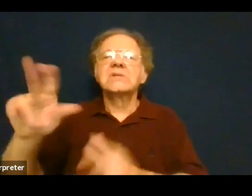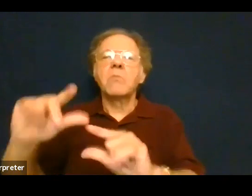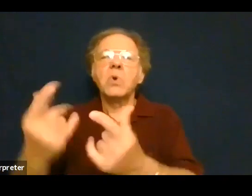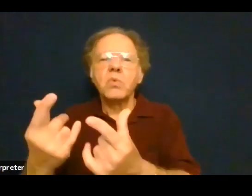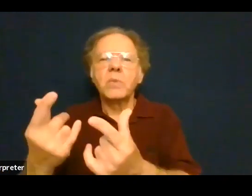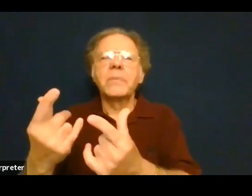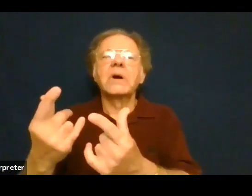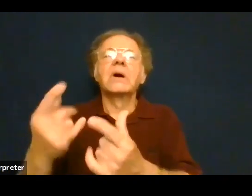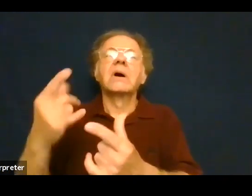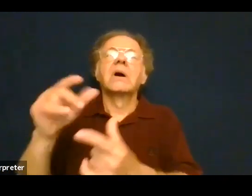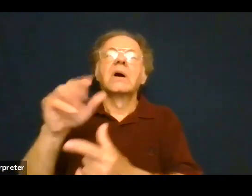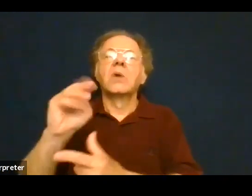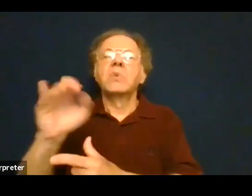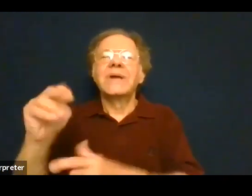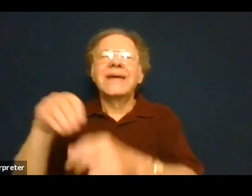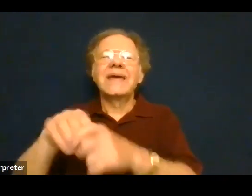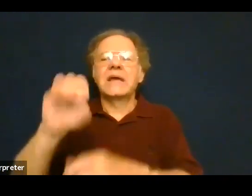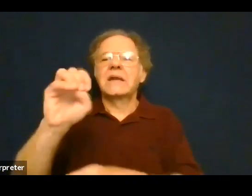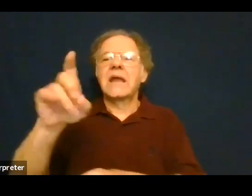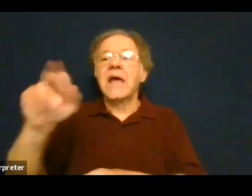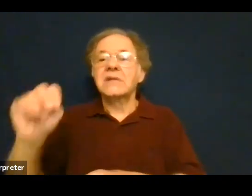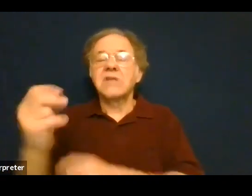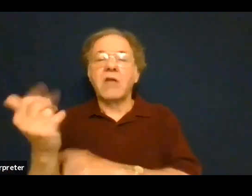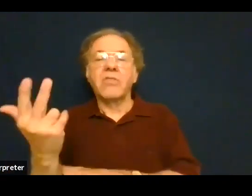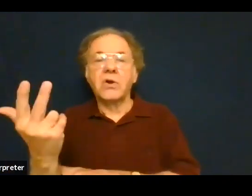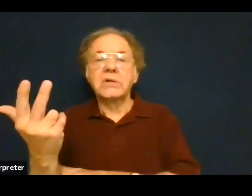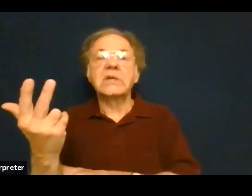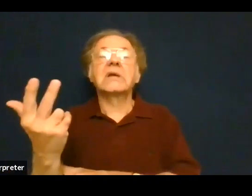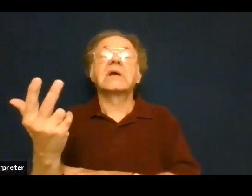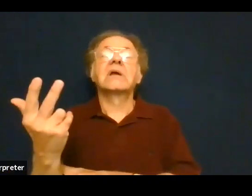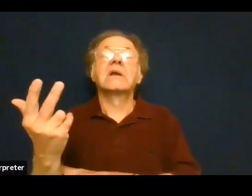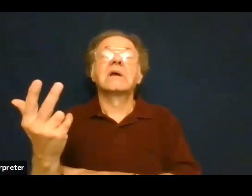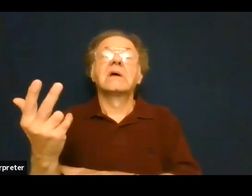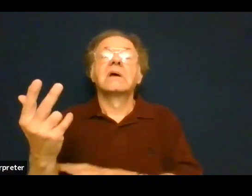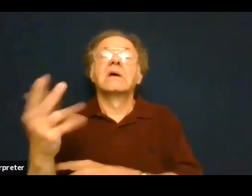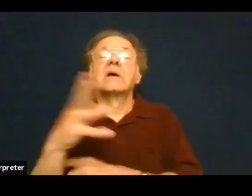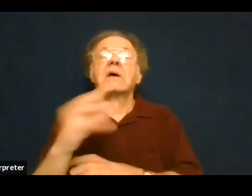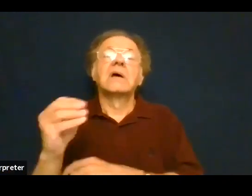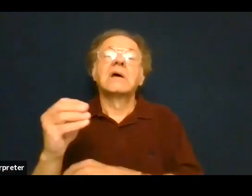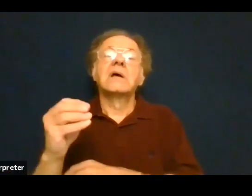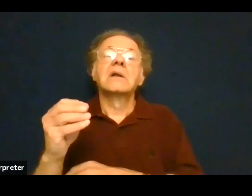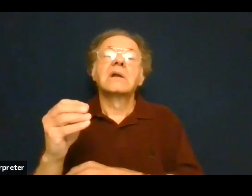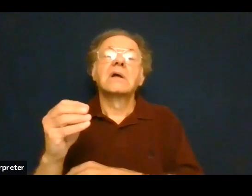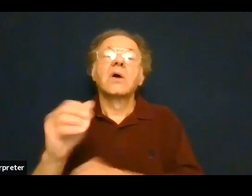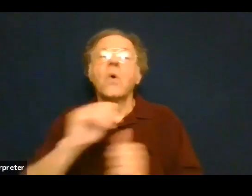13 that we set out to extend that further. And all the activities that are ongoing